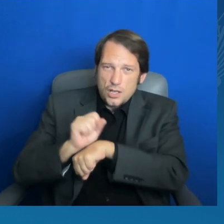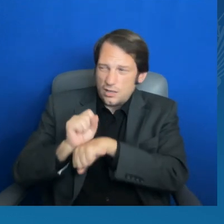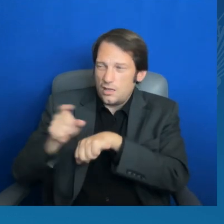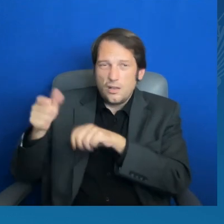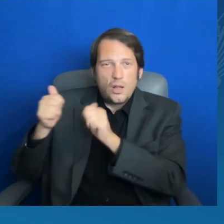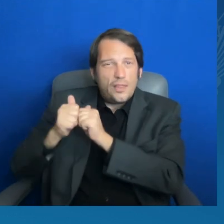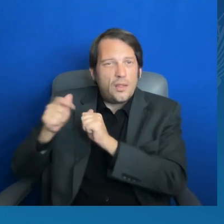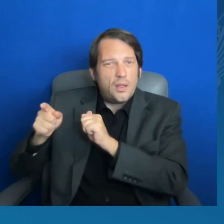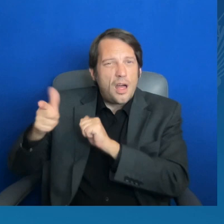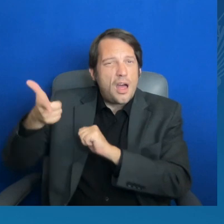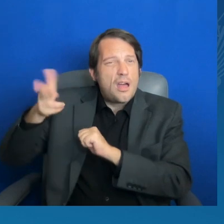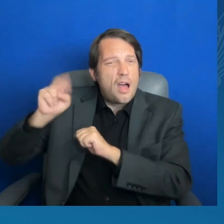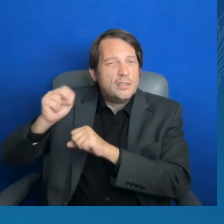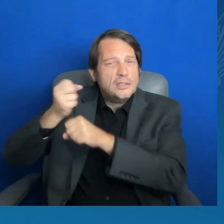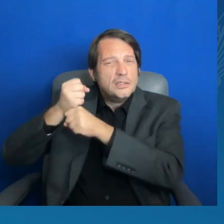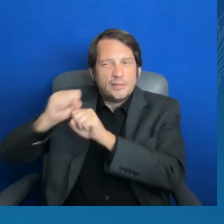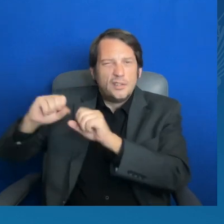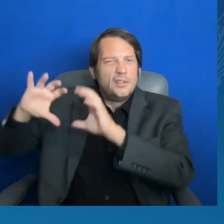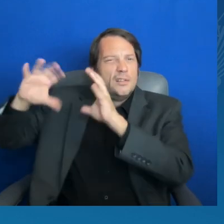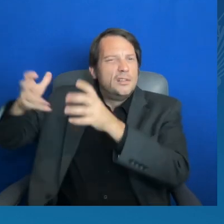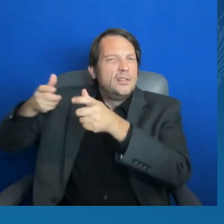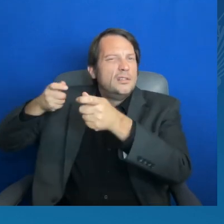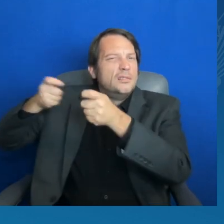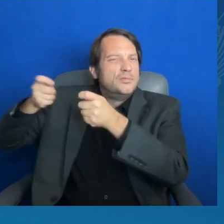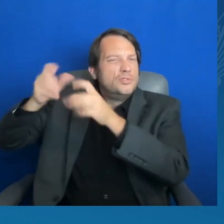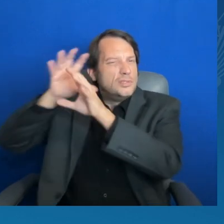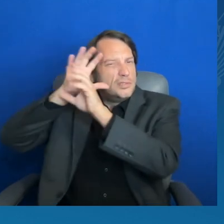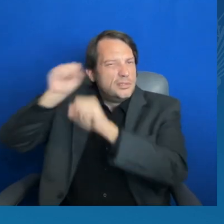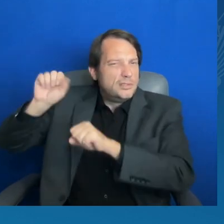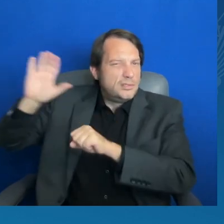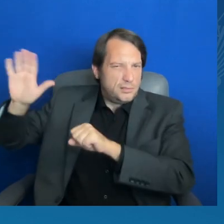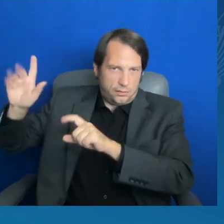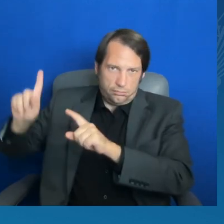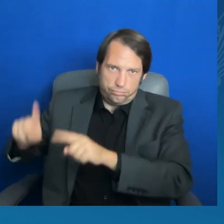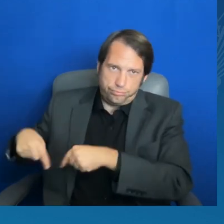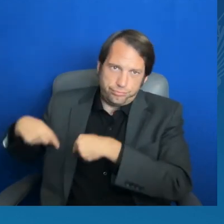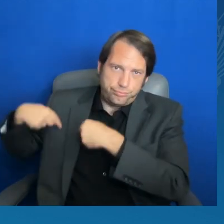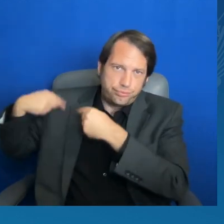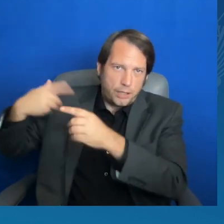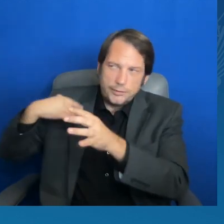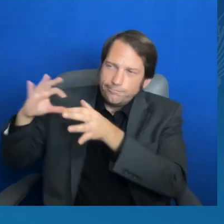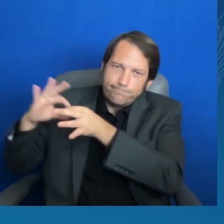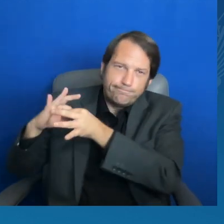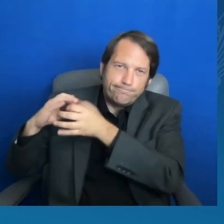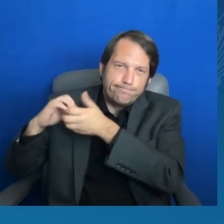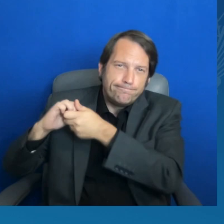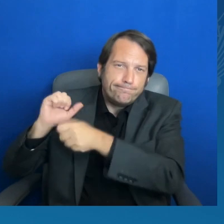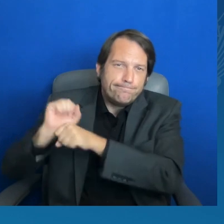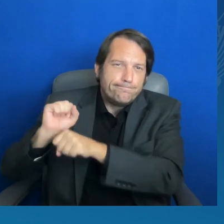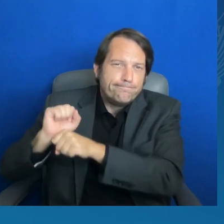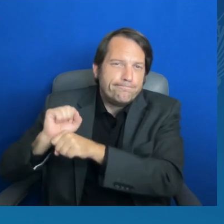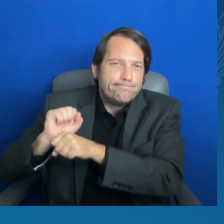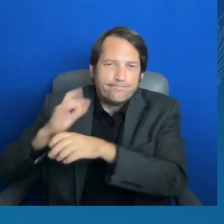We're all also here to chart a course forward for this lifesaving work. And it's such an honor and pleasure to have you join us today. The Vice President: Thank you, Angela,